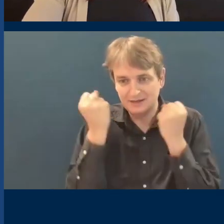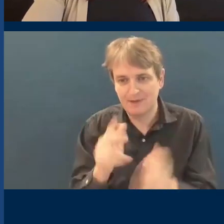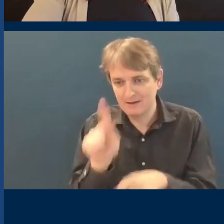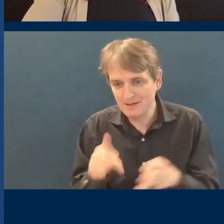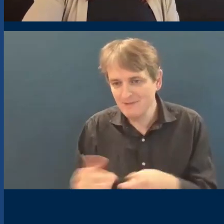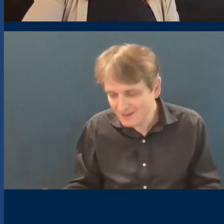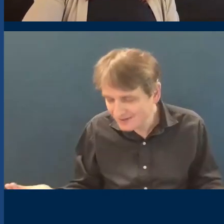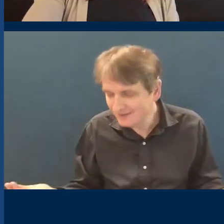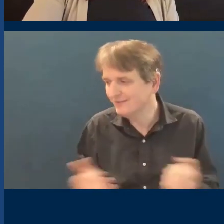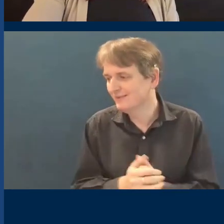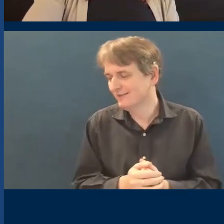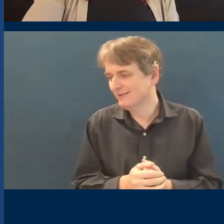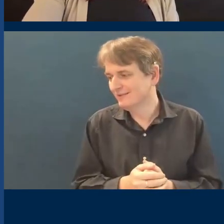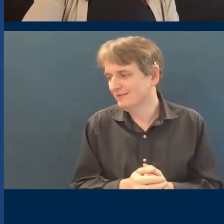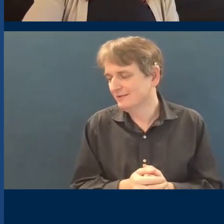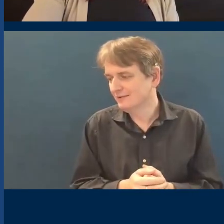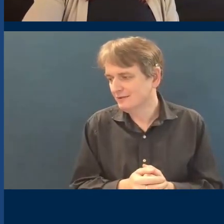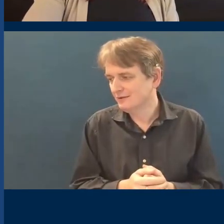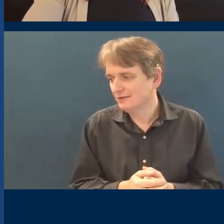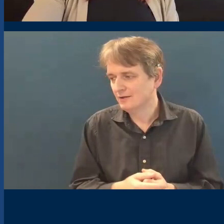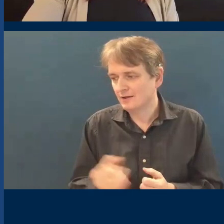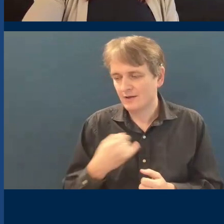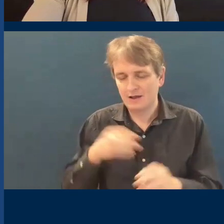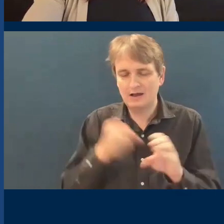And it makes me crazy that a lot of people just don't don't see that.